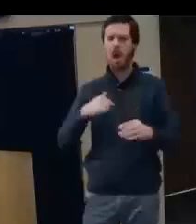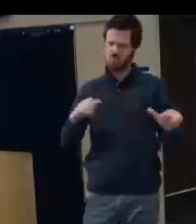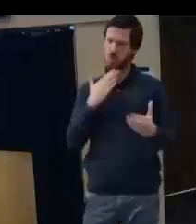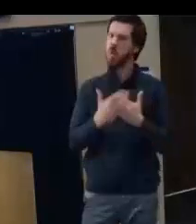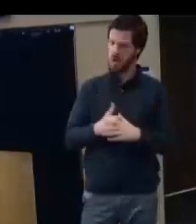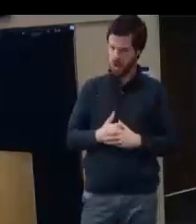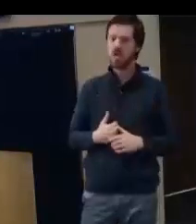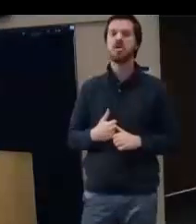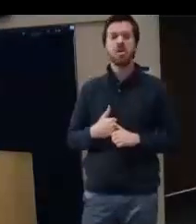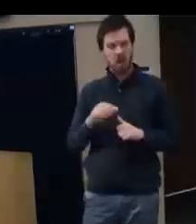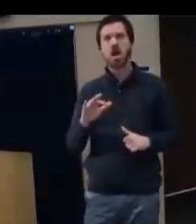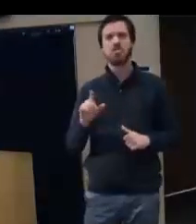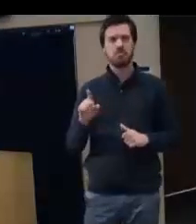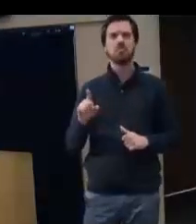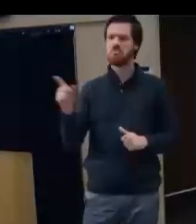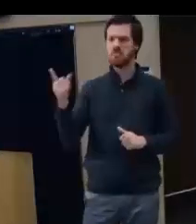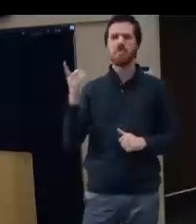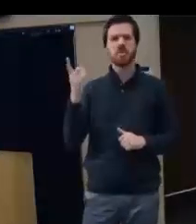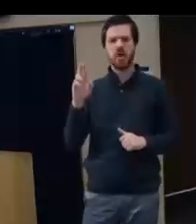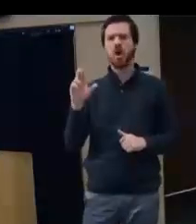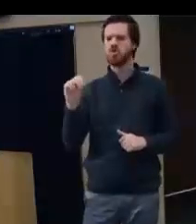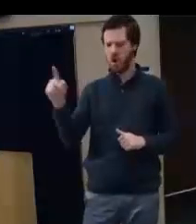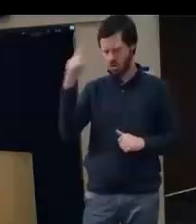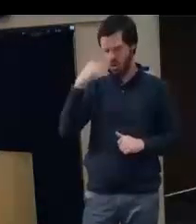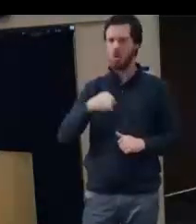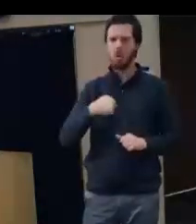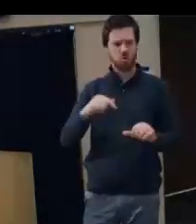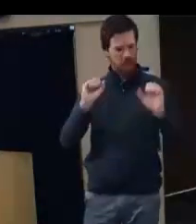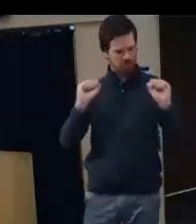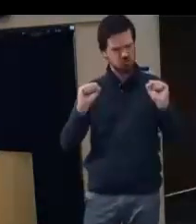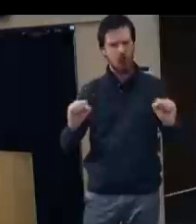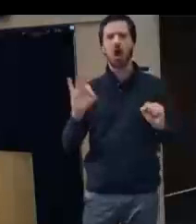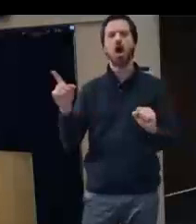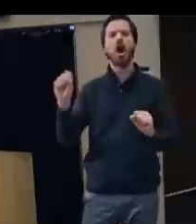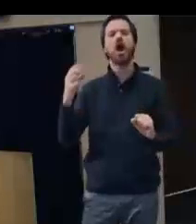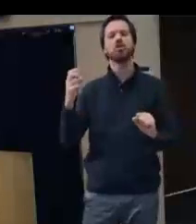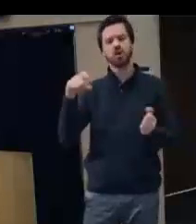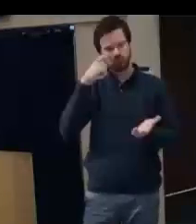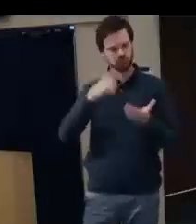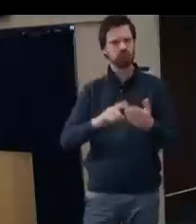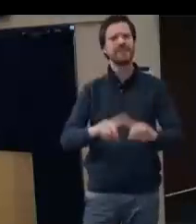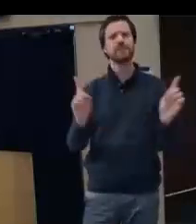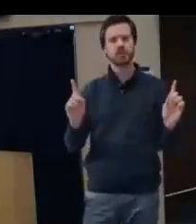well um uh you know Dr Khan thought that I was exercising she can really tell a difference find